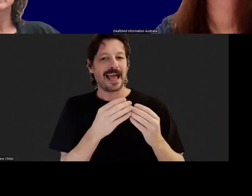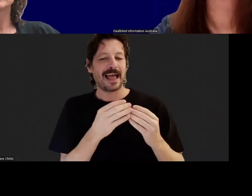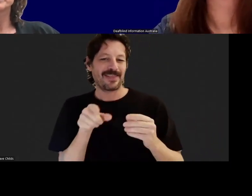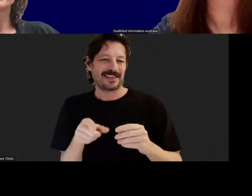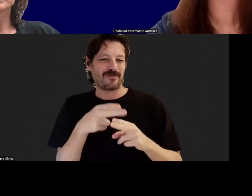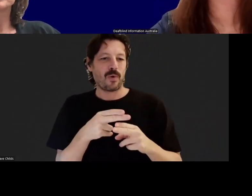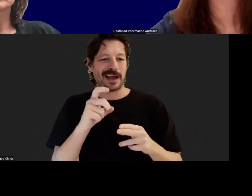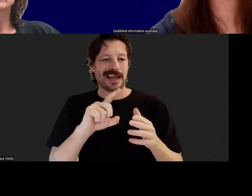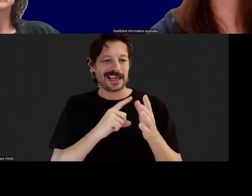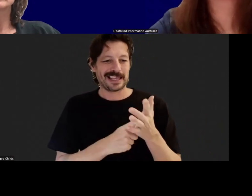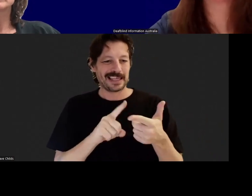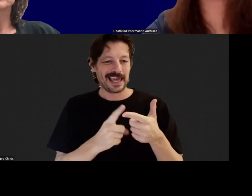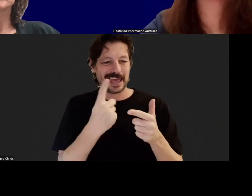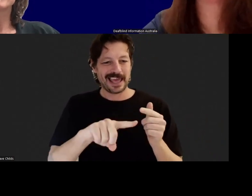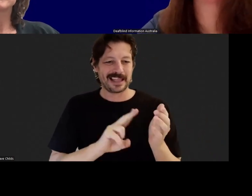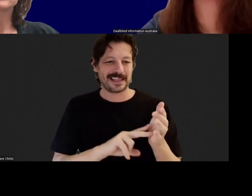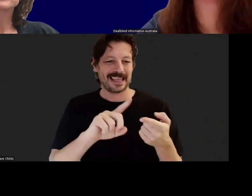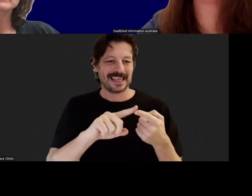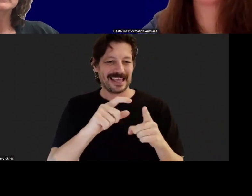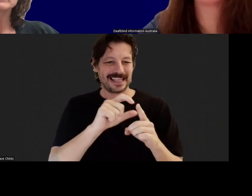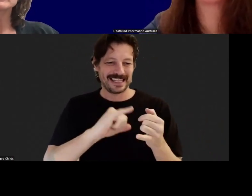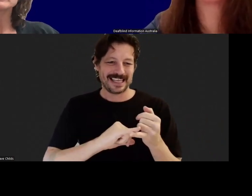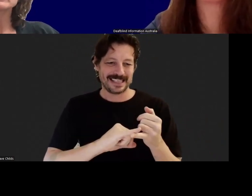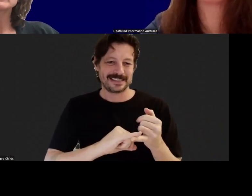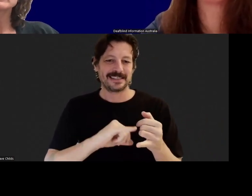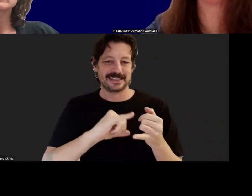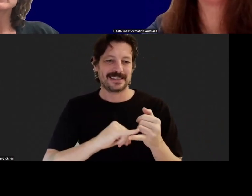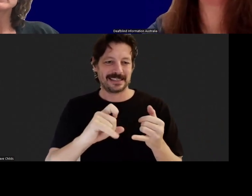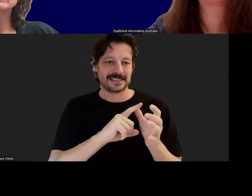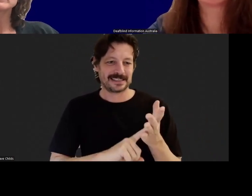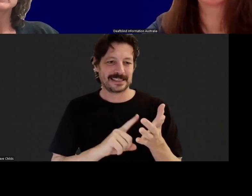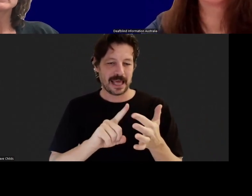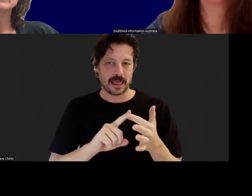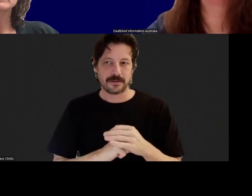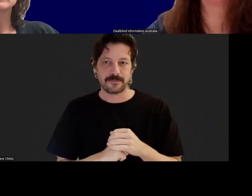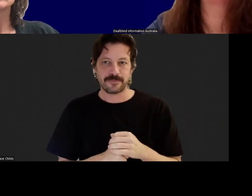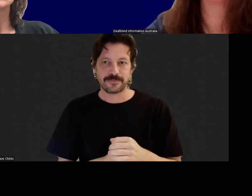Yeah right thanks. Melanie speaking. Questions keep coming in. Is